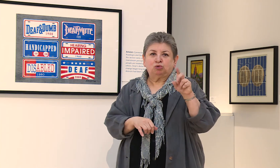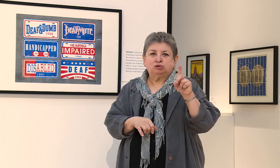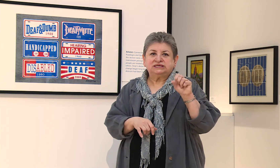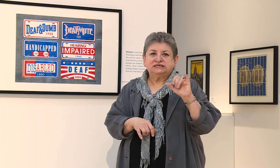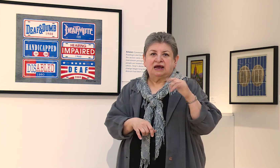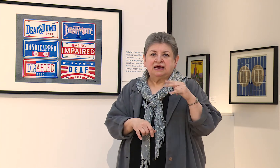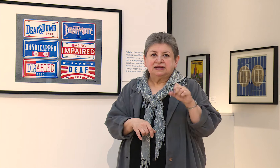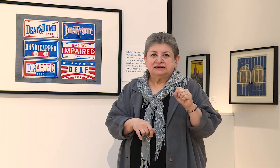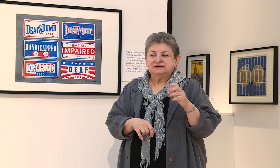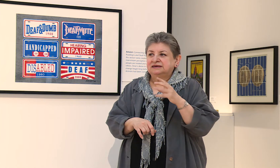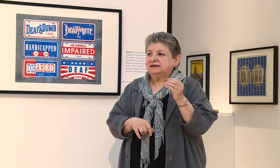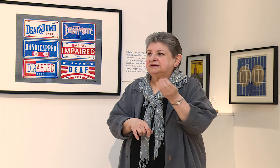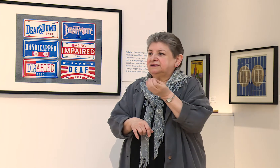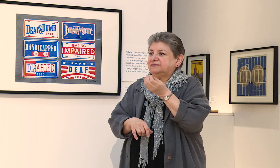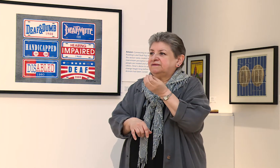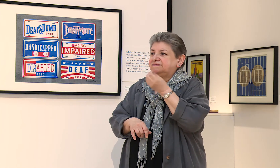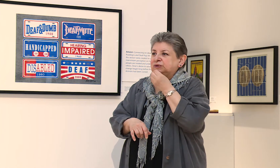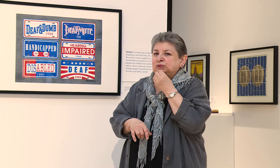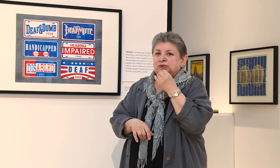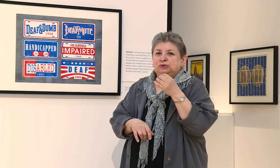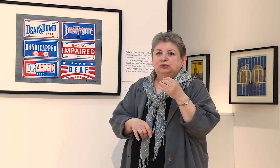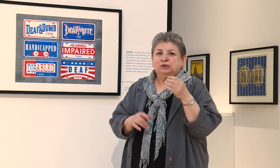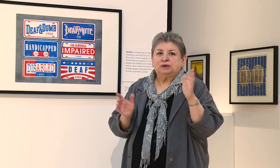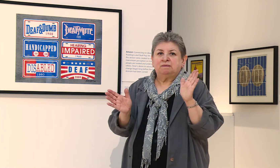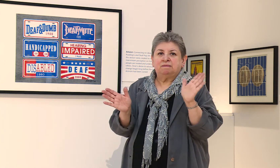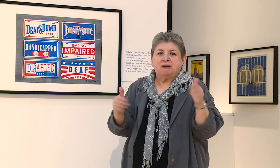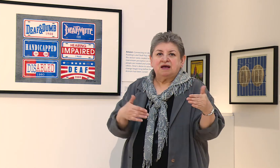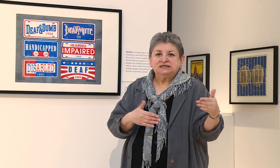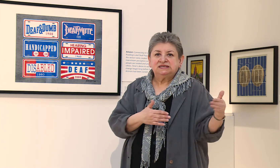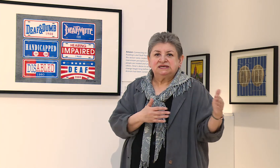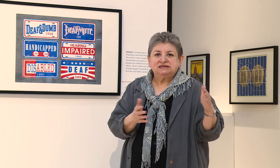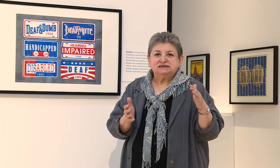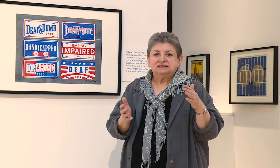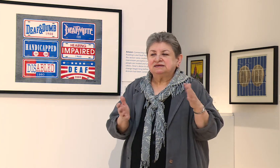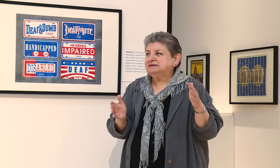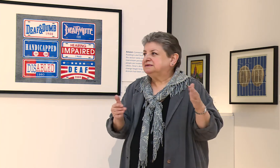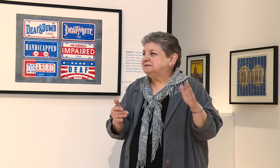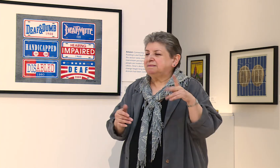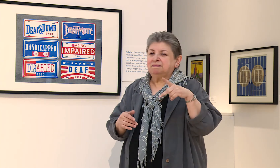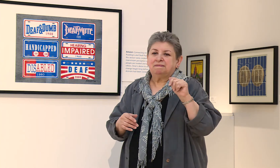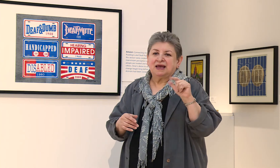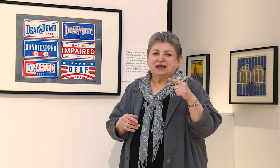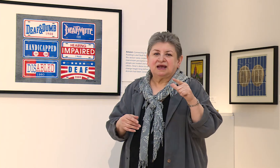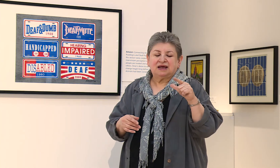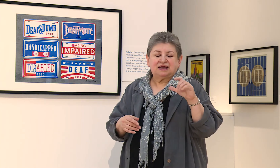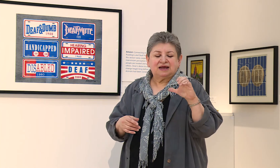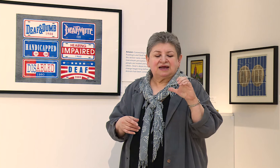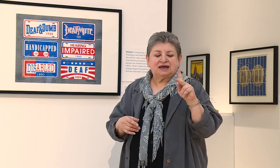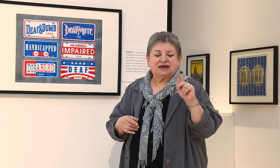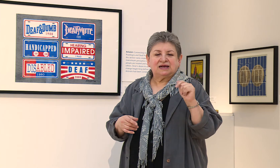instead of relying on road signs and food packaging, which was my norm.